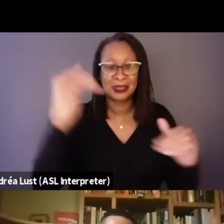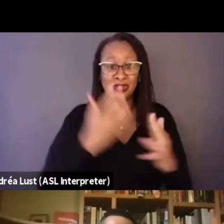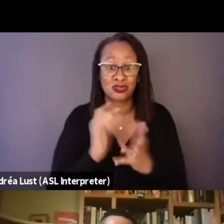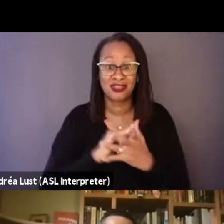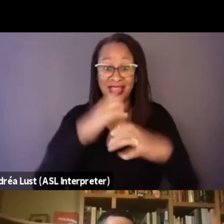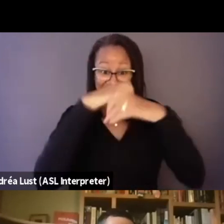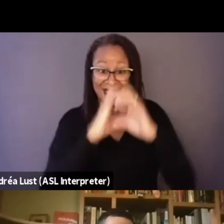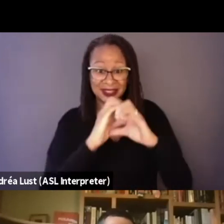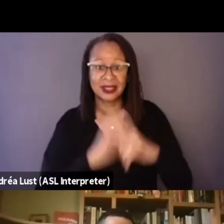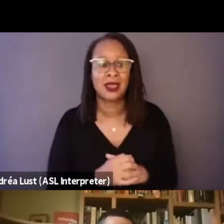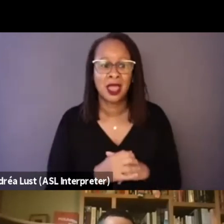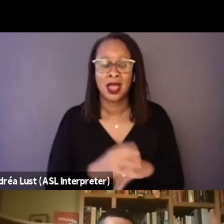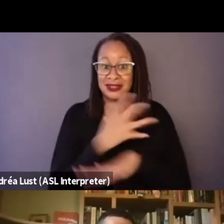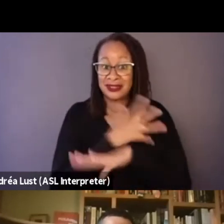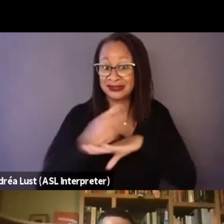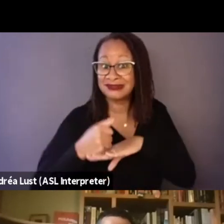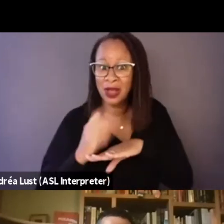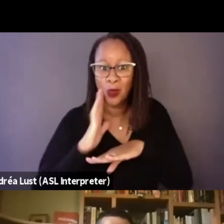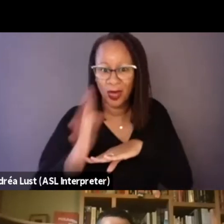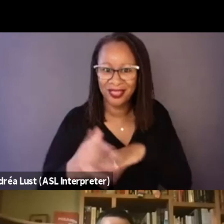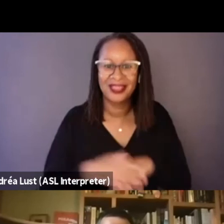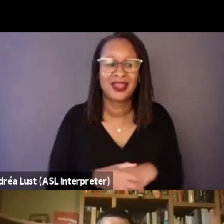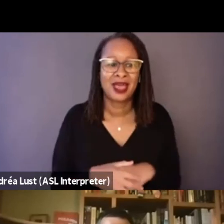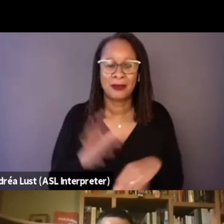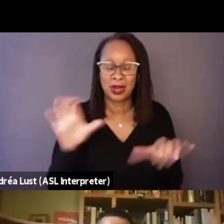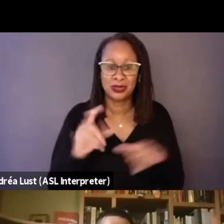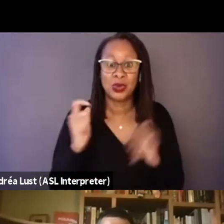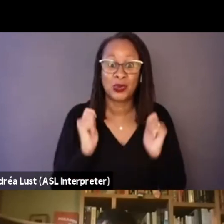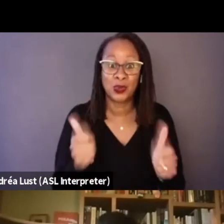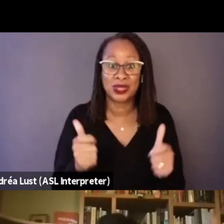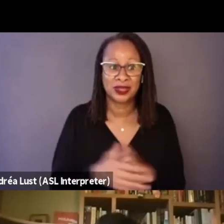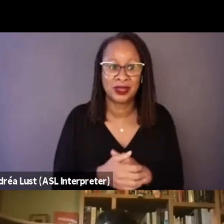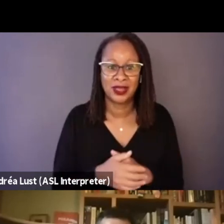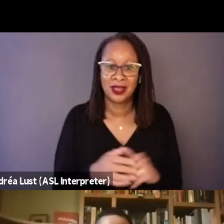Okay, we're going to run out of time in a second, but I'm going to just do this quick lightning question.